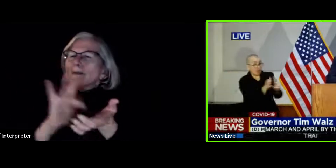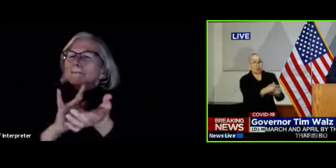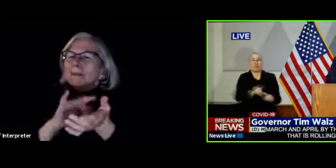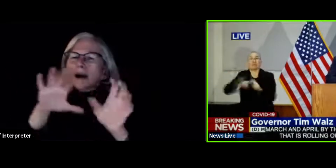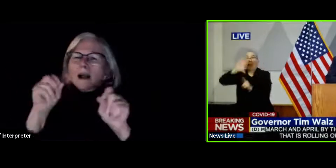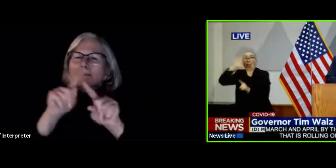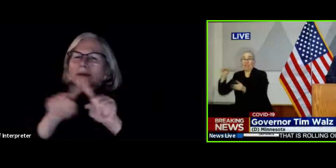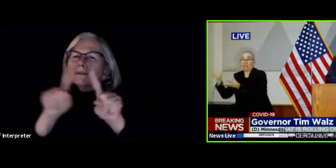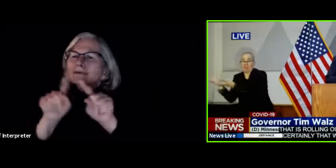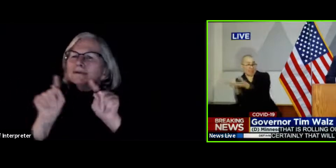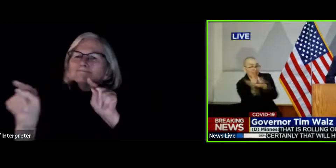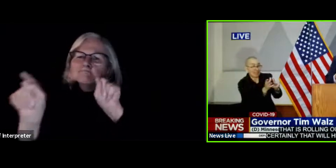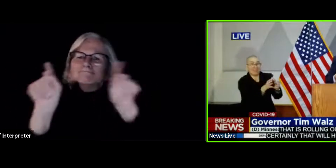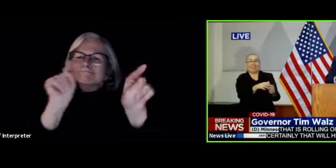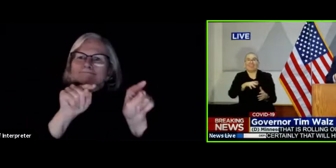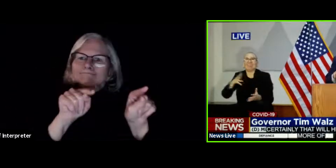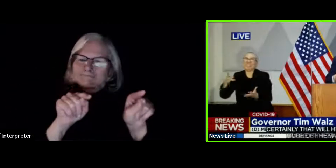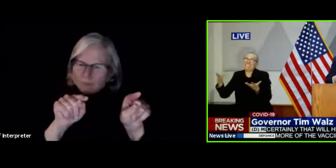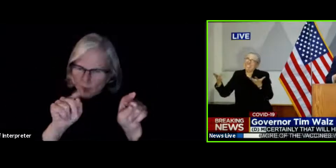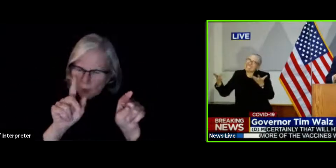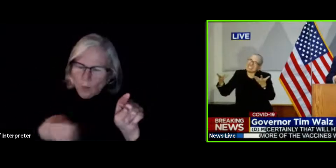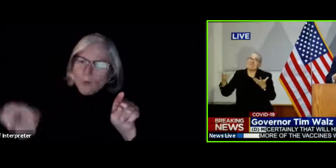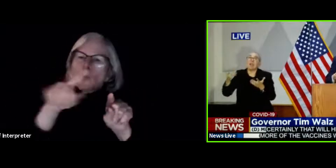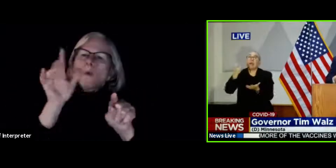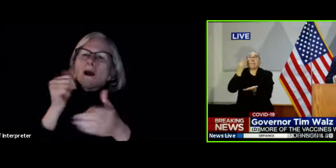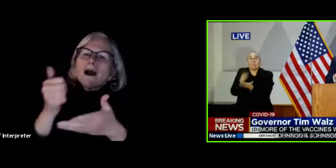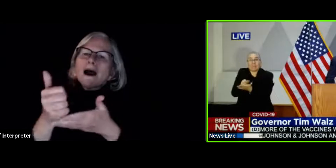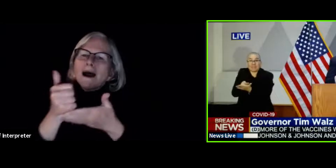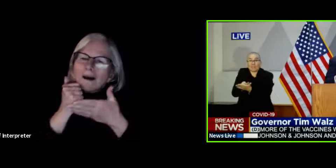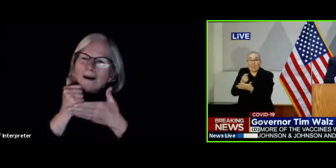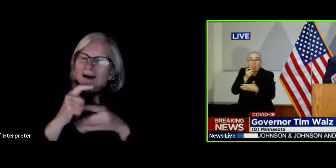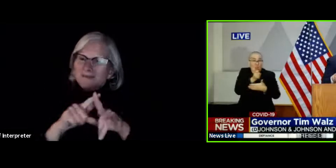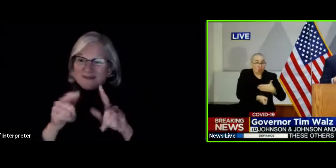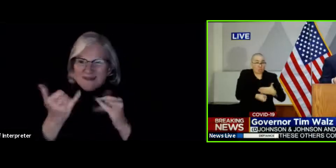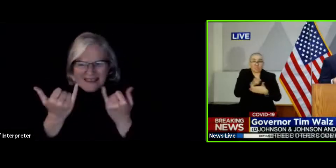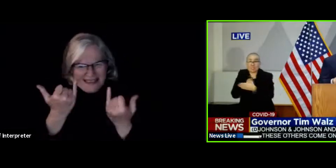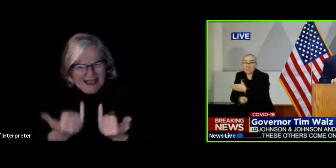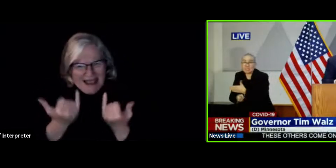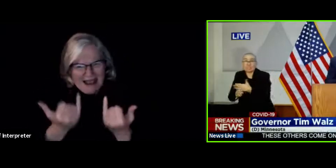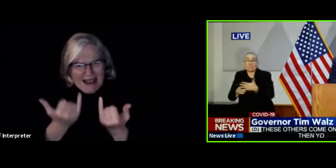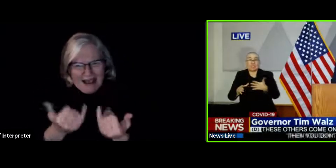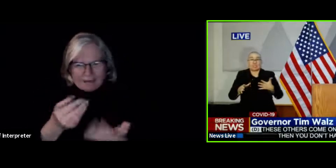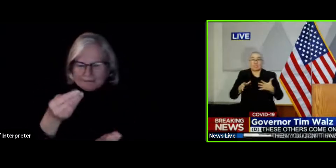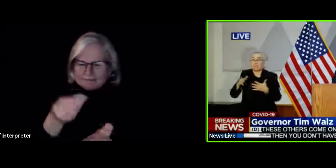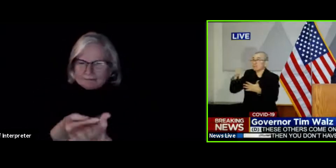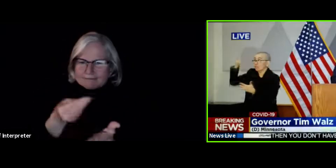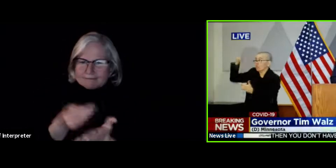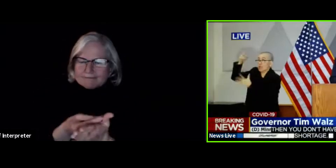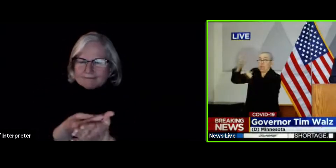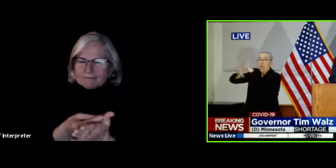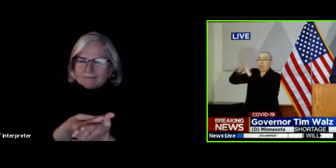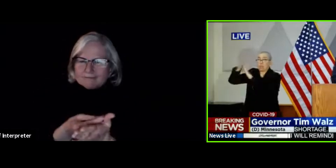IS THE FINANCIAL GUARANTEES THAT OPERATION WARP SPEEDS MADE, IT WASN'T AS IF THEY WERE RIGHT THERE